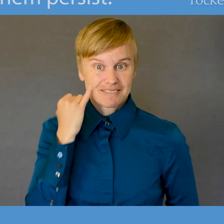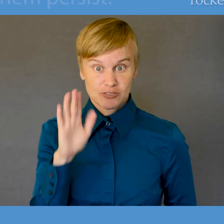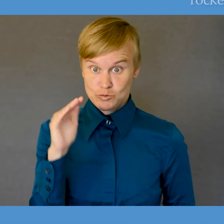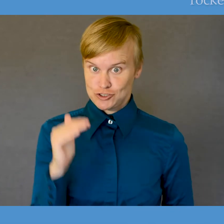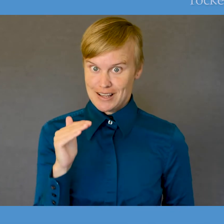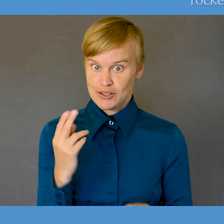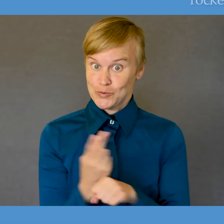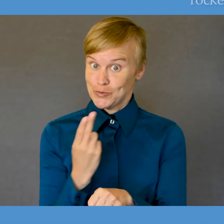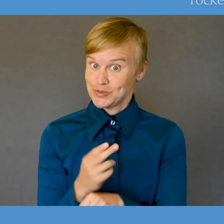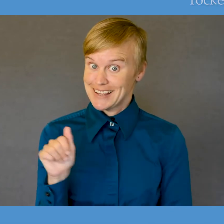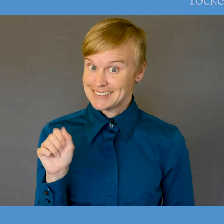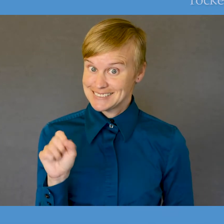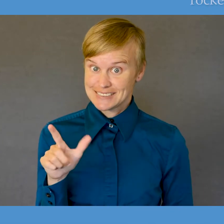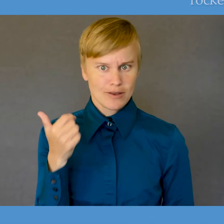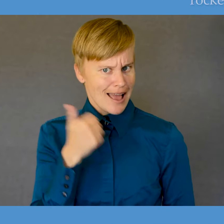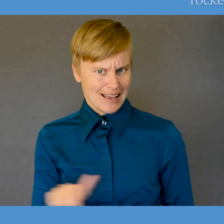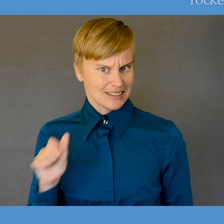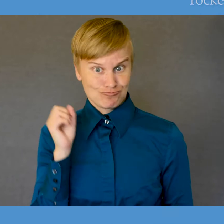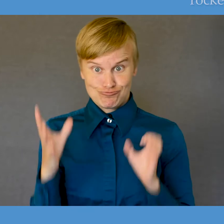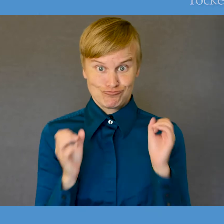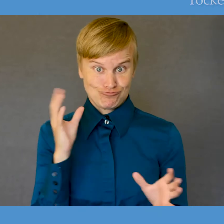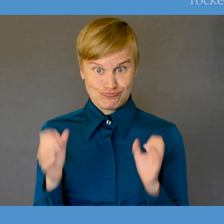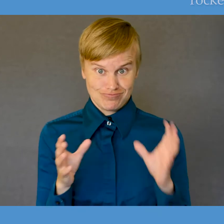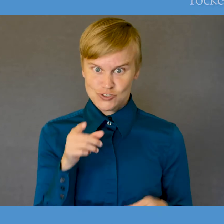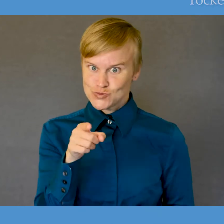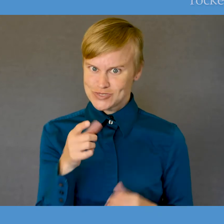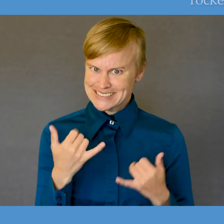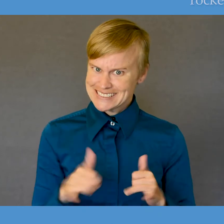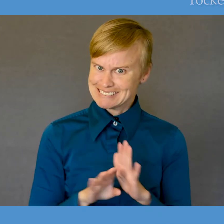If your young deaf child uses American sign language or a signed language,